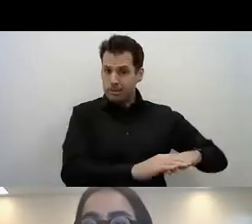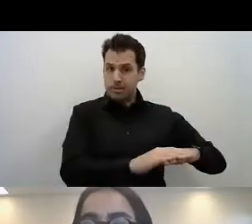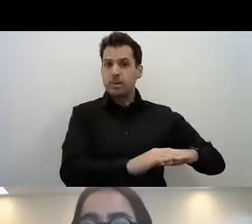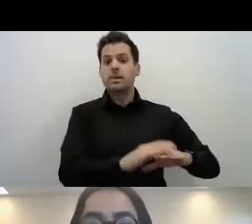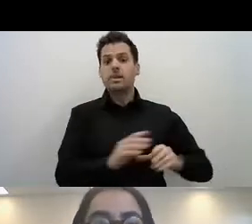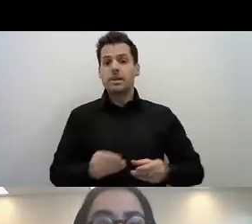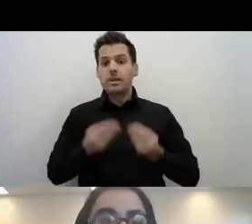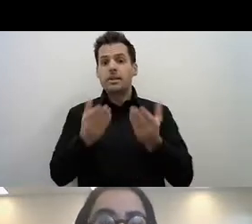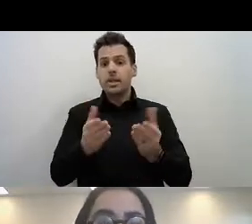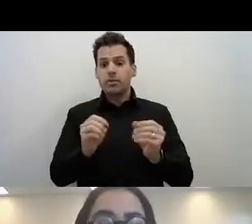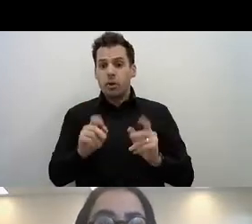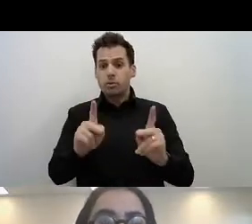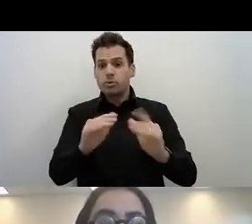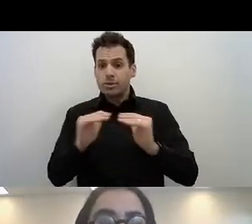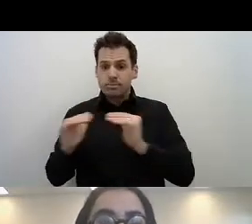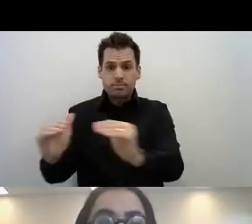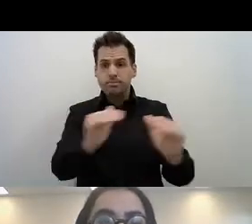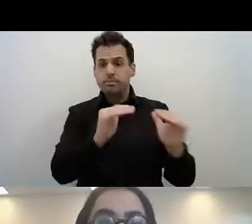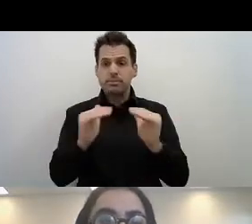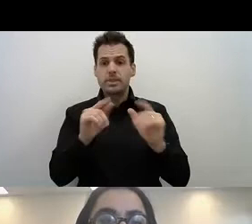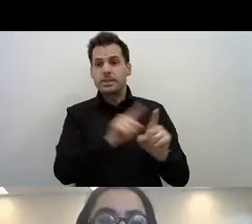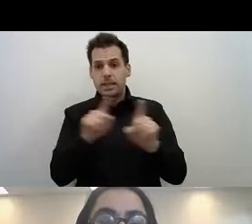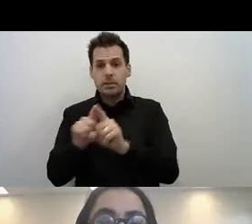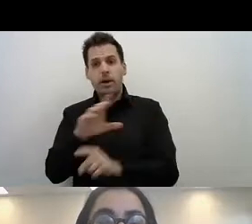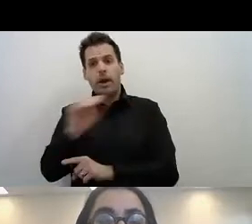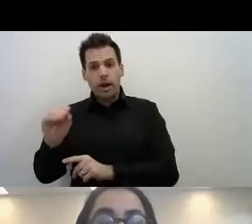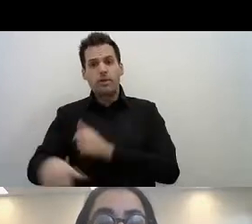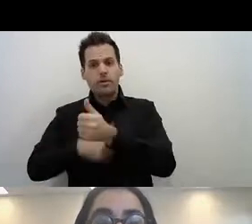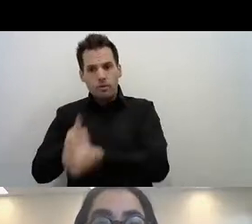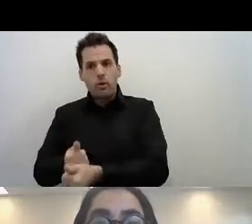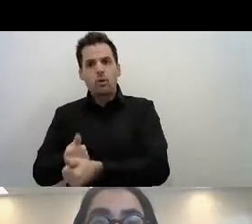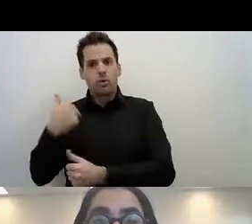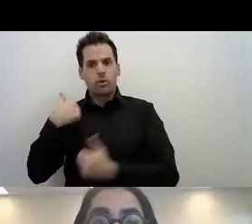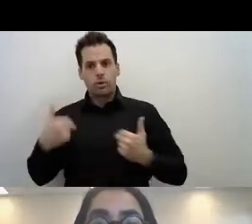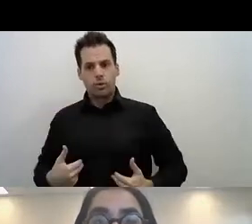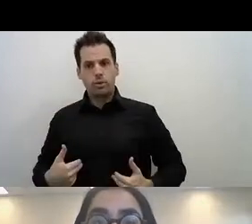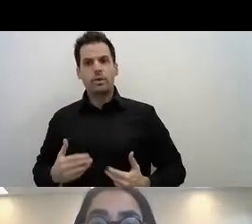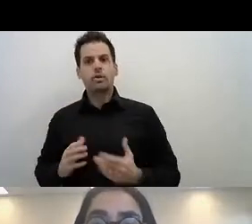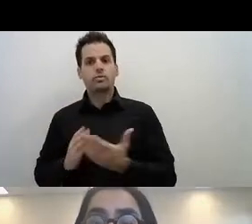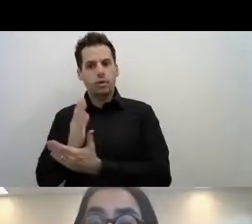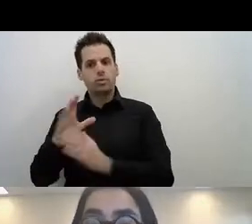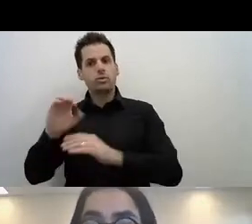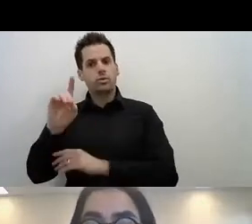access for individuals under our human rights code the human rights code also prohibits harassment